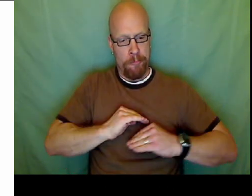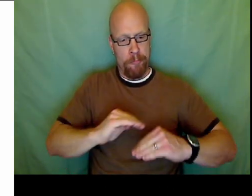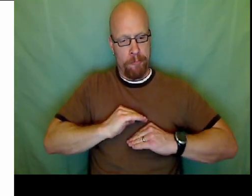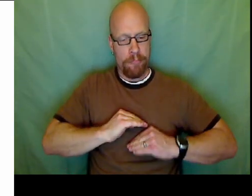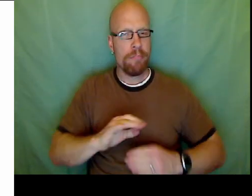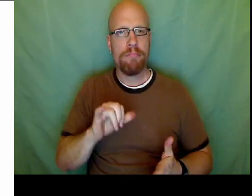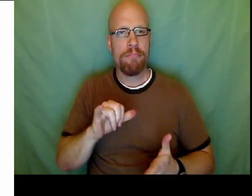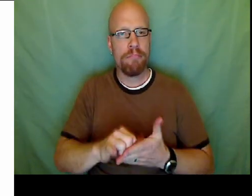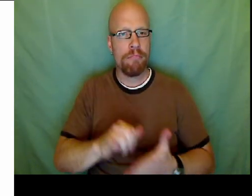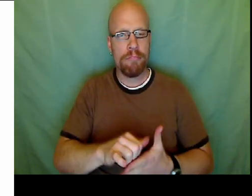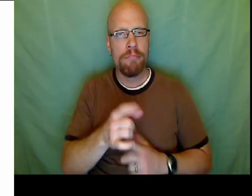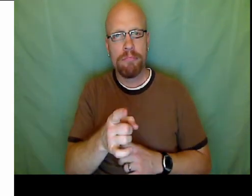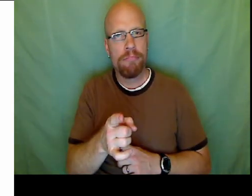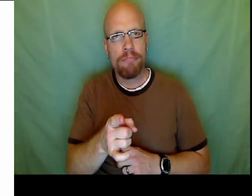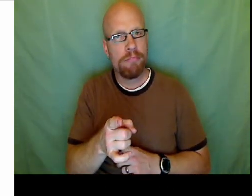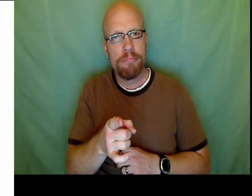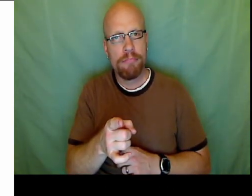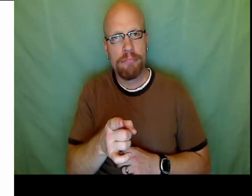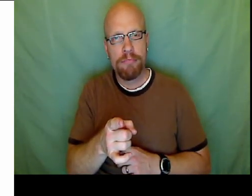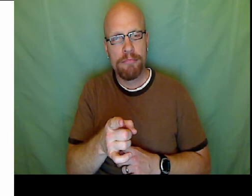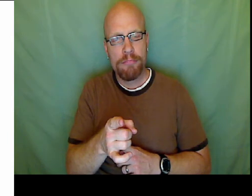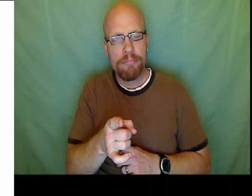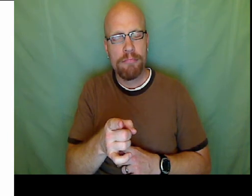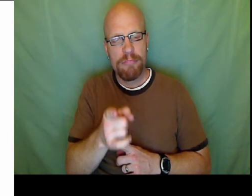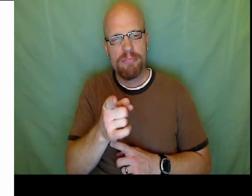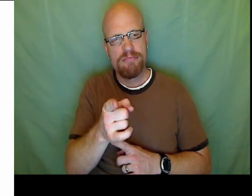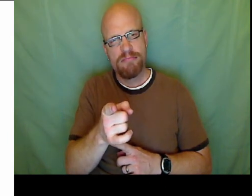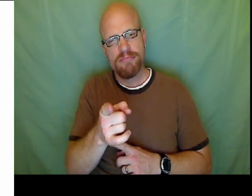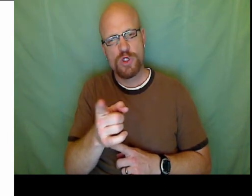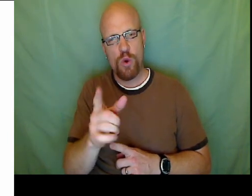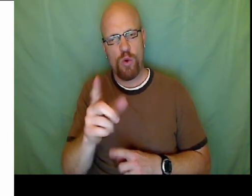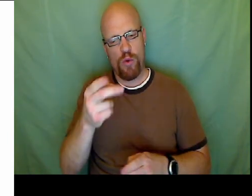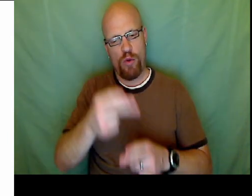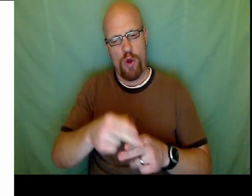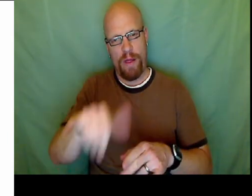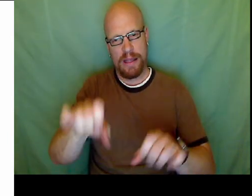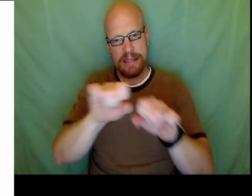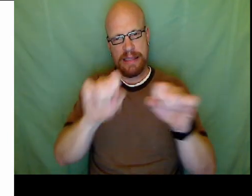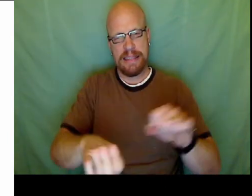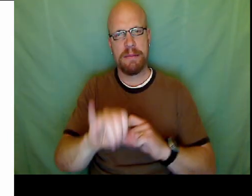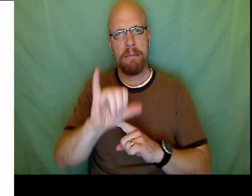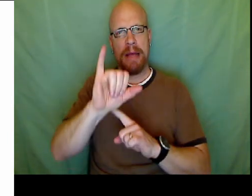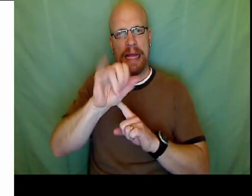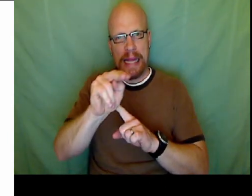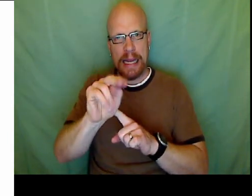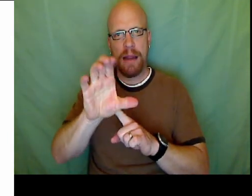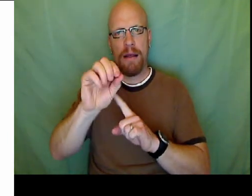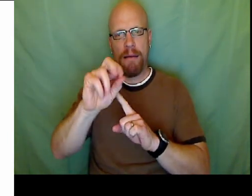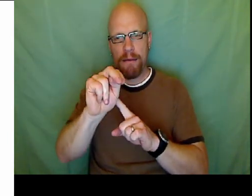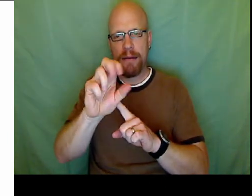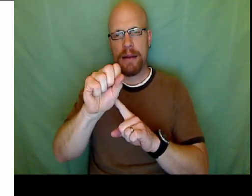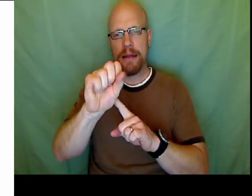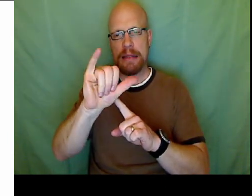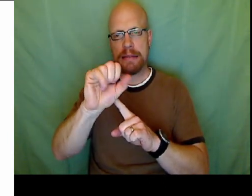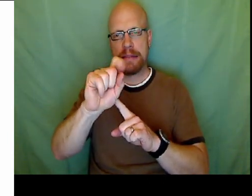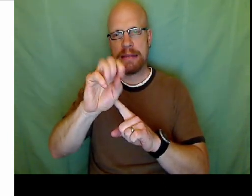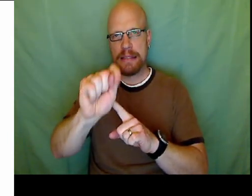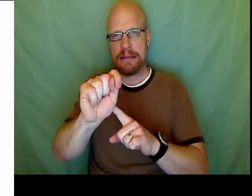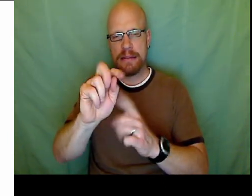there is no singular point that these two lines share. So we will say it's inconsistent,